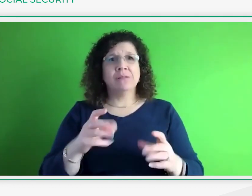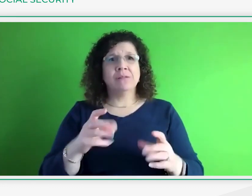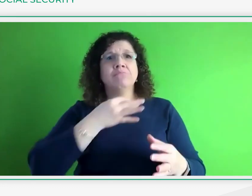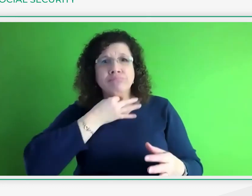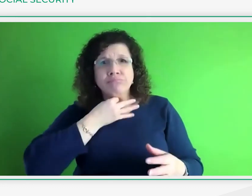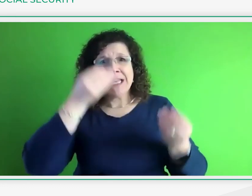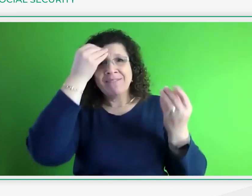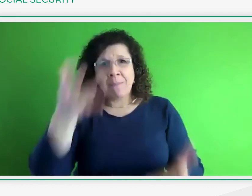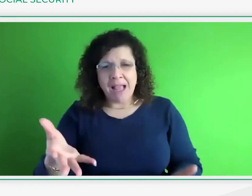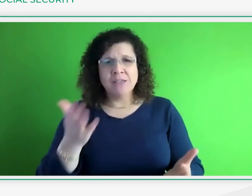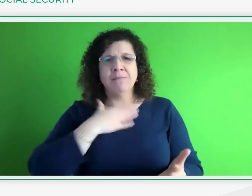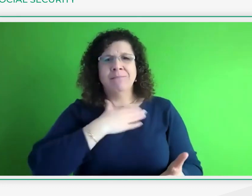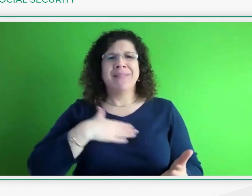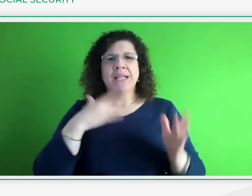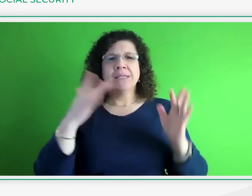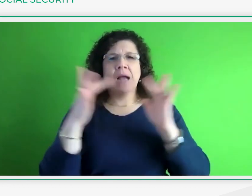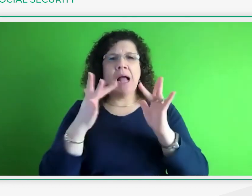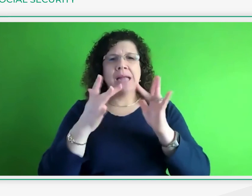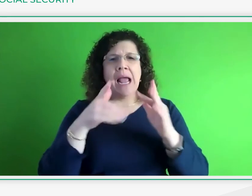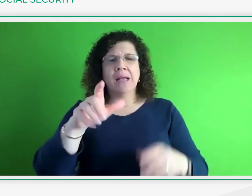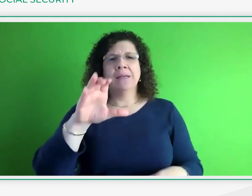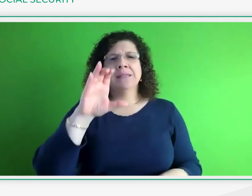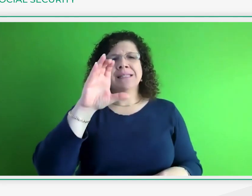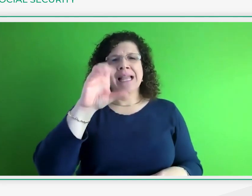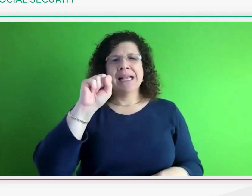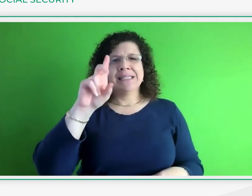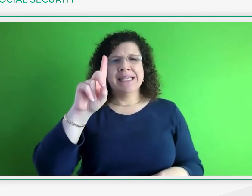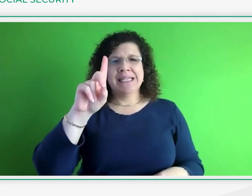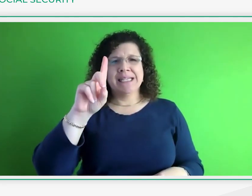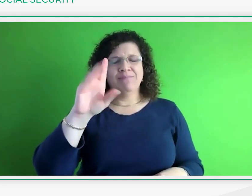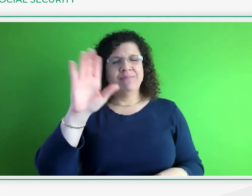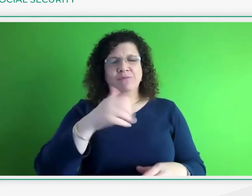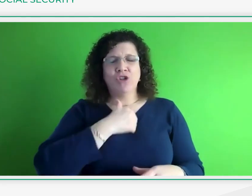And everybody that came here asking questions, if you have any more questions, please contact